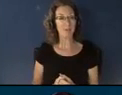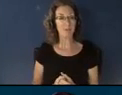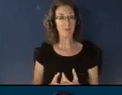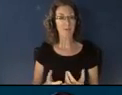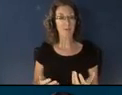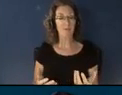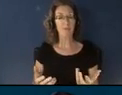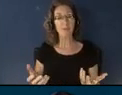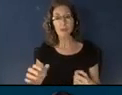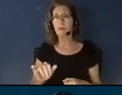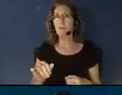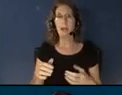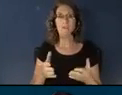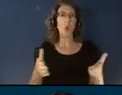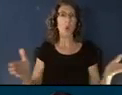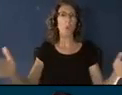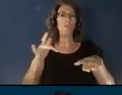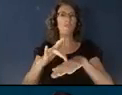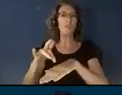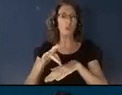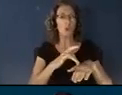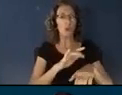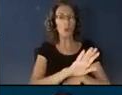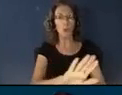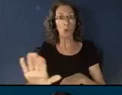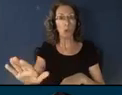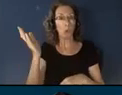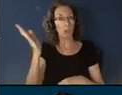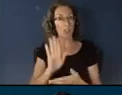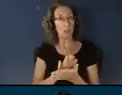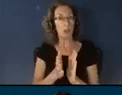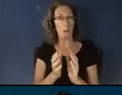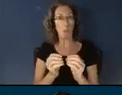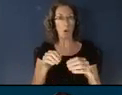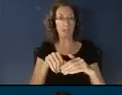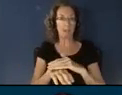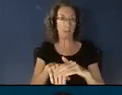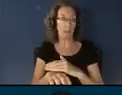of like an overview of how to make your presentation accessible, um you know the